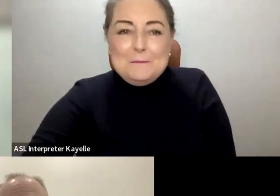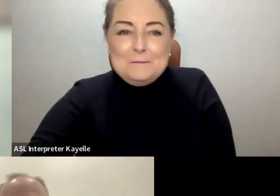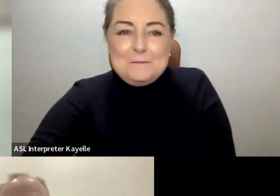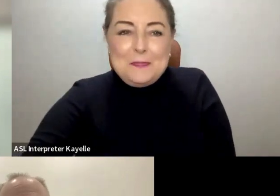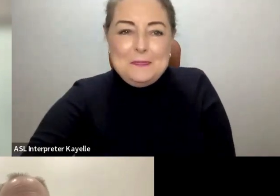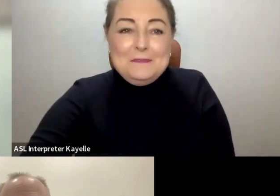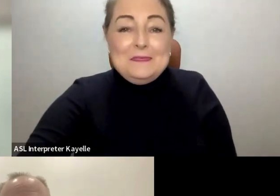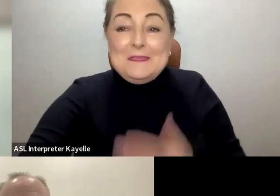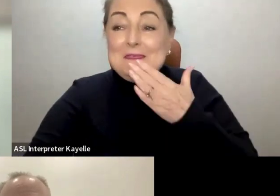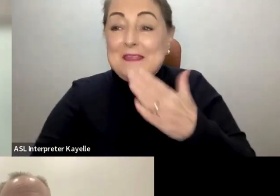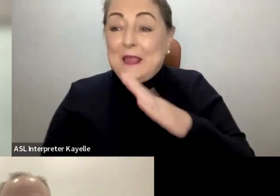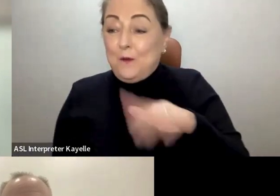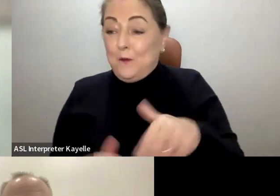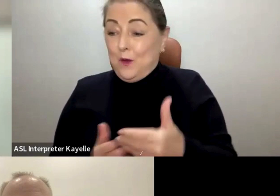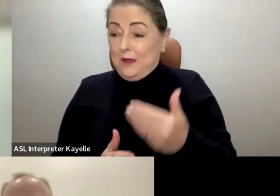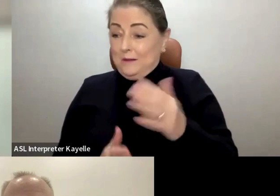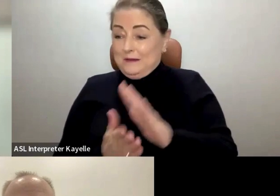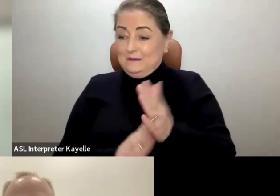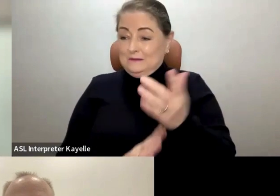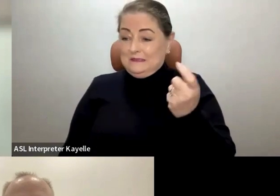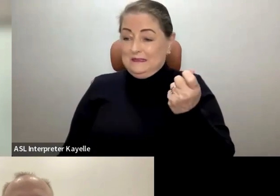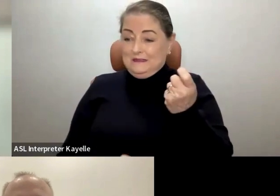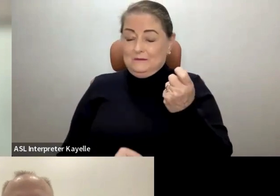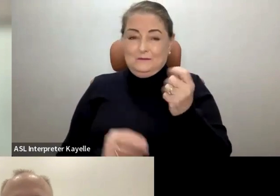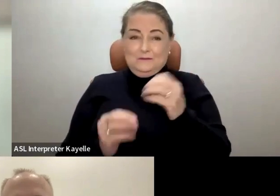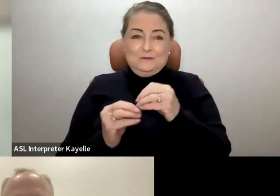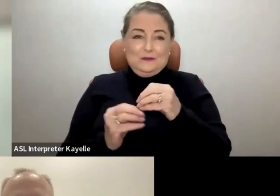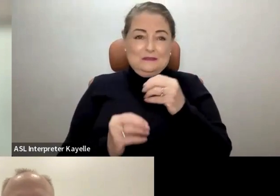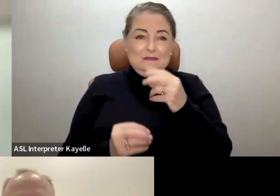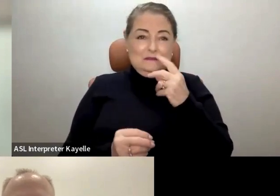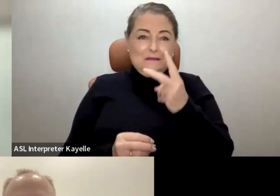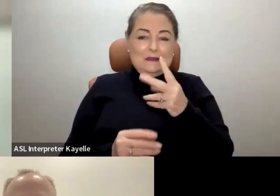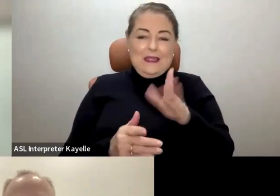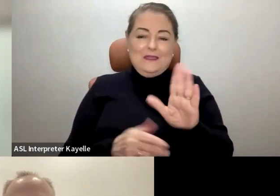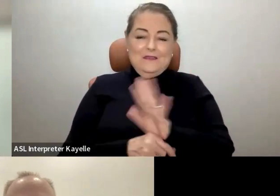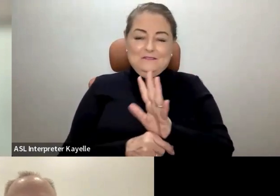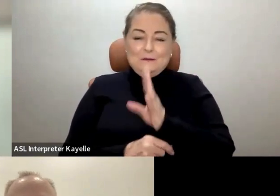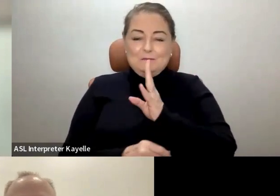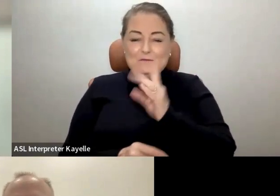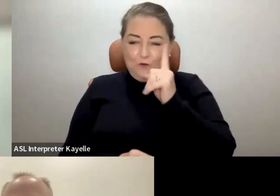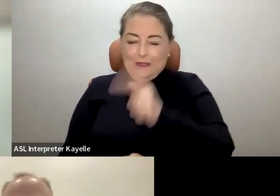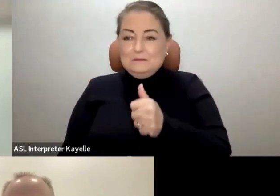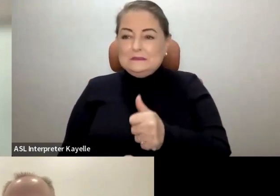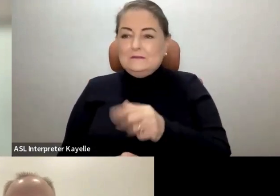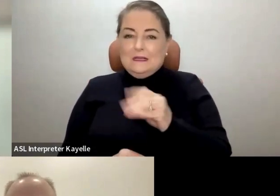[Isaac Zablocki] Thank you all, you'll get a little bit more of me, but I'll try to let the film speak for themselves too. And we'd love to hear also